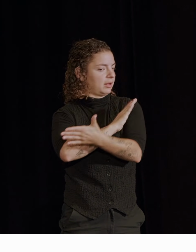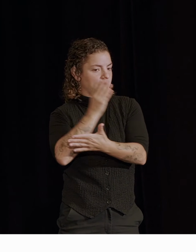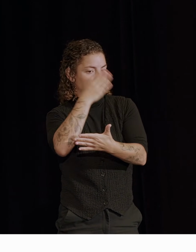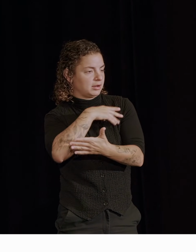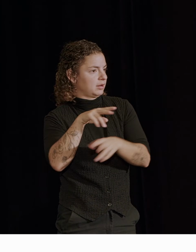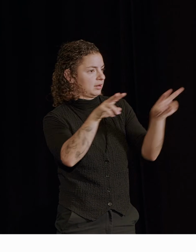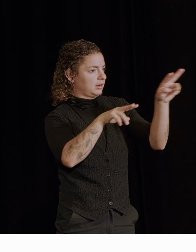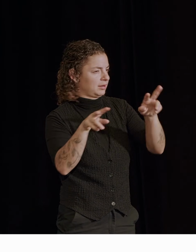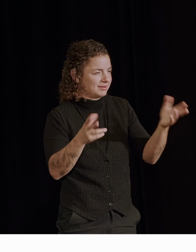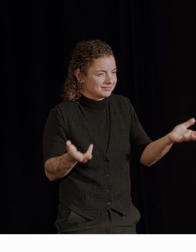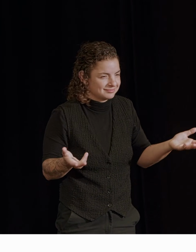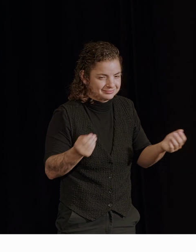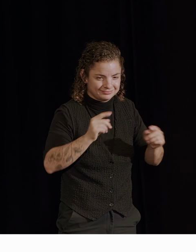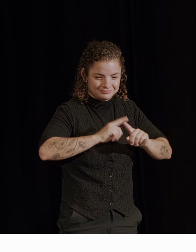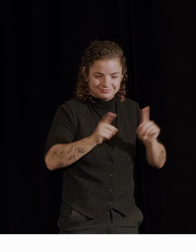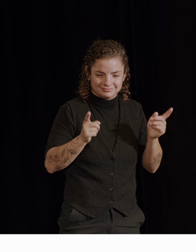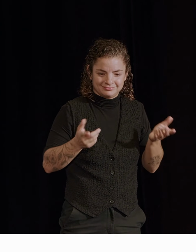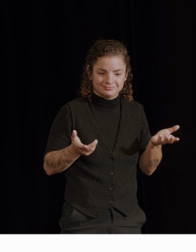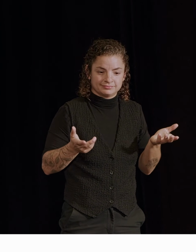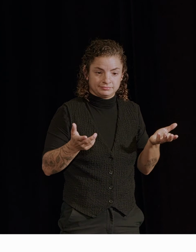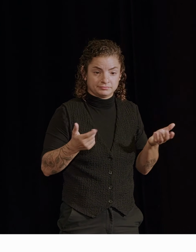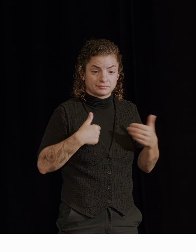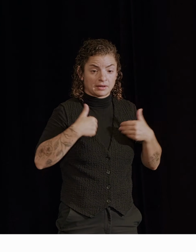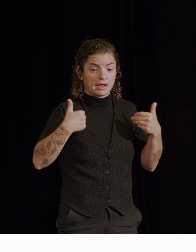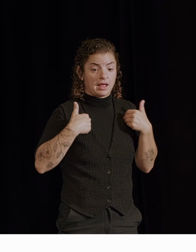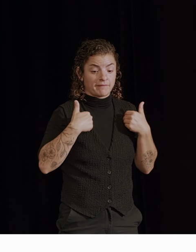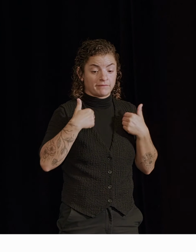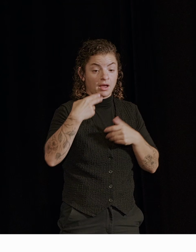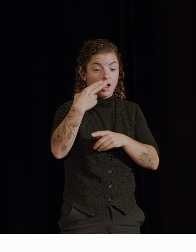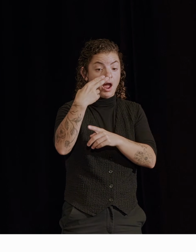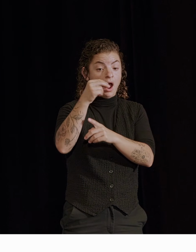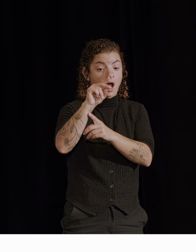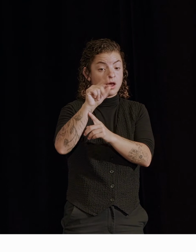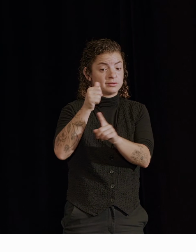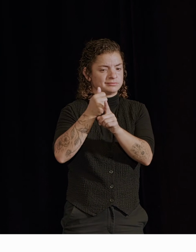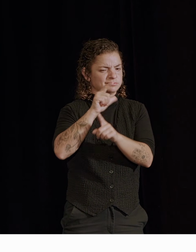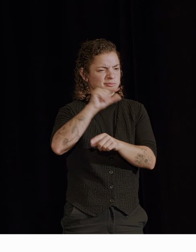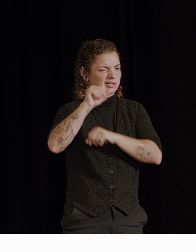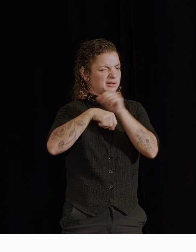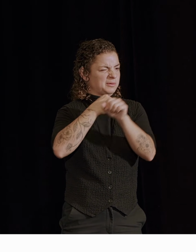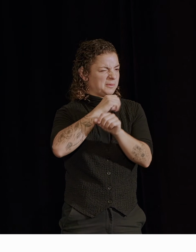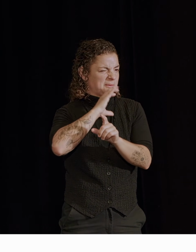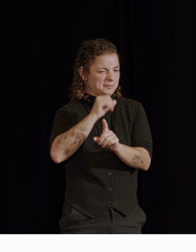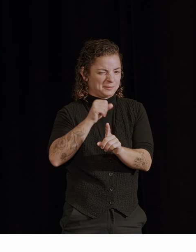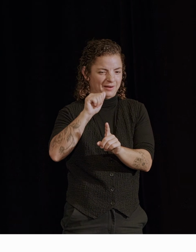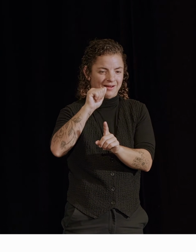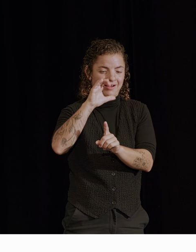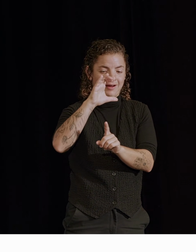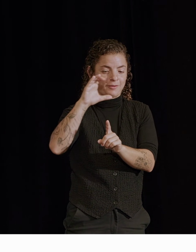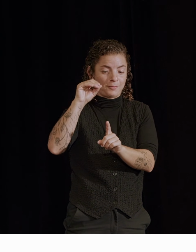radio. I don't feel safe driving in a car where I have to look away from the road.